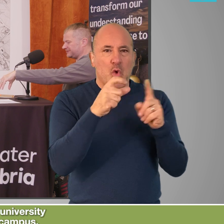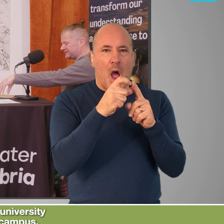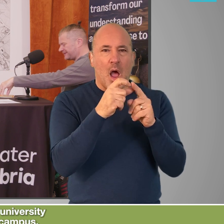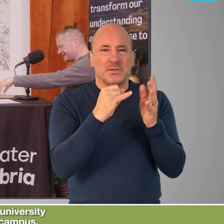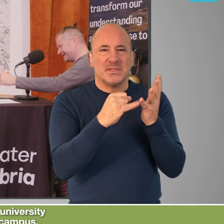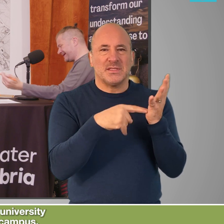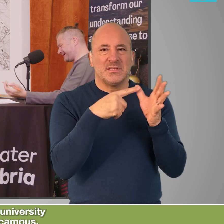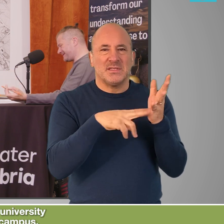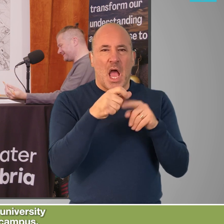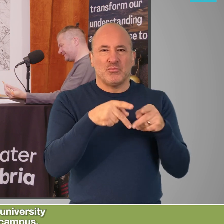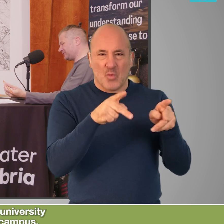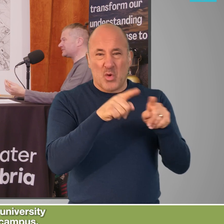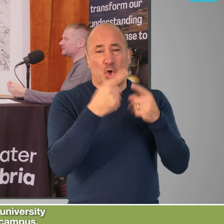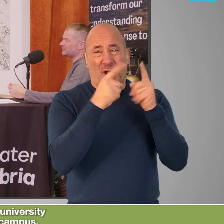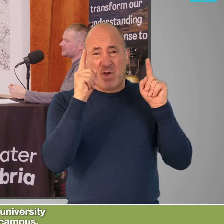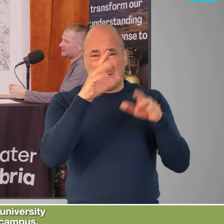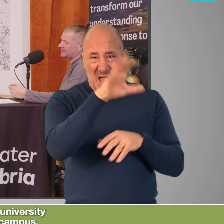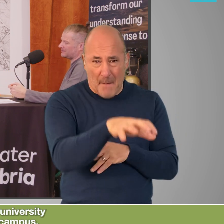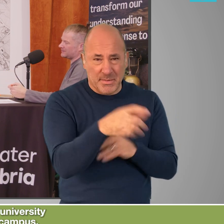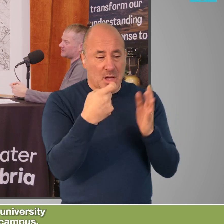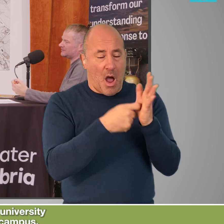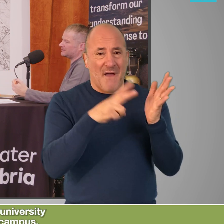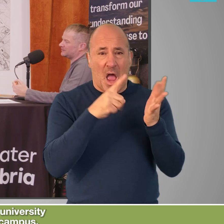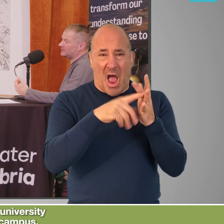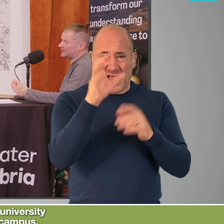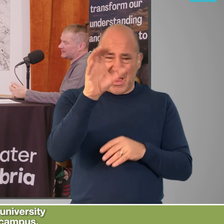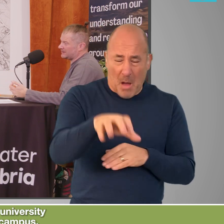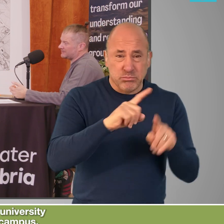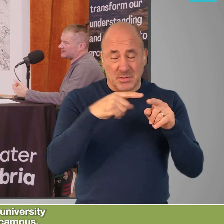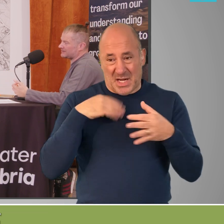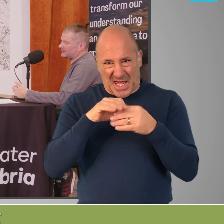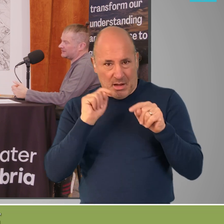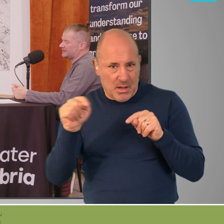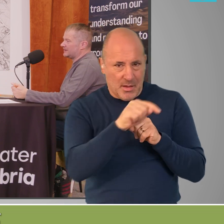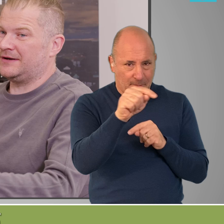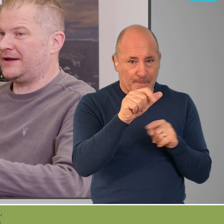Road, through the university campus and RVI campus, et cetera. And then